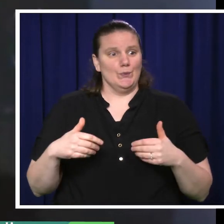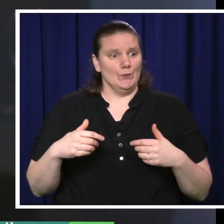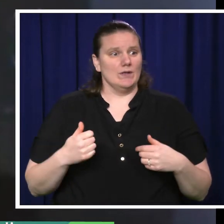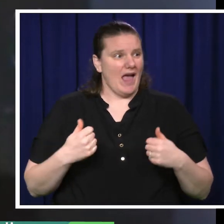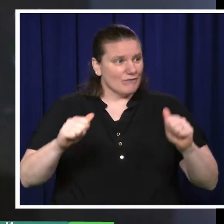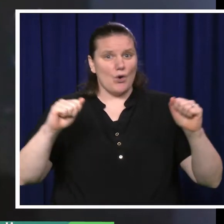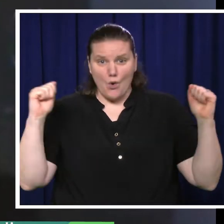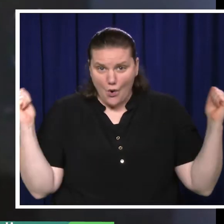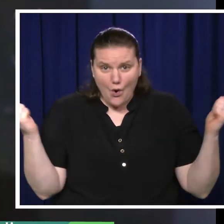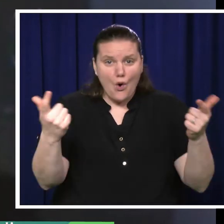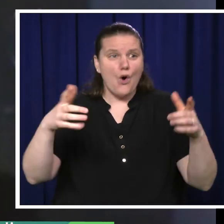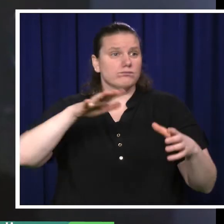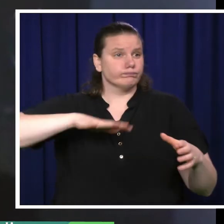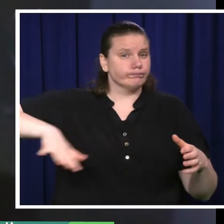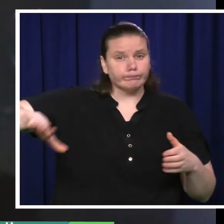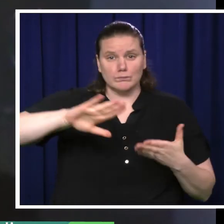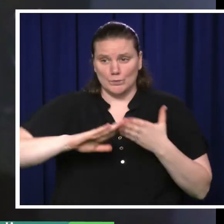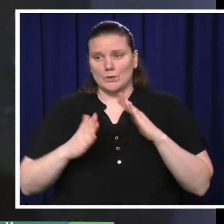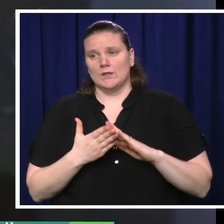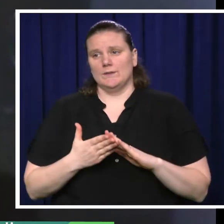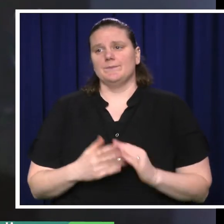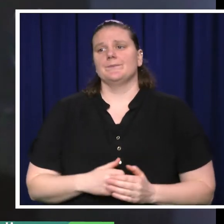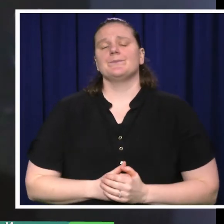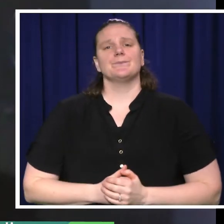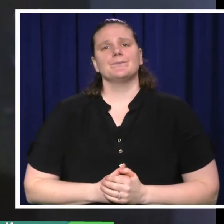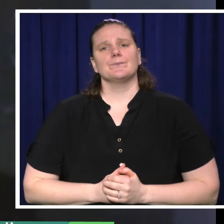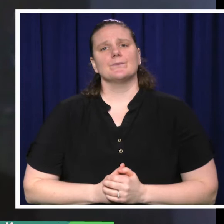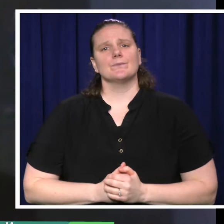There was this is this has been an all out effort across the community.